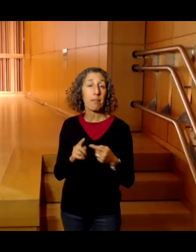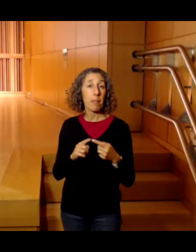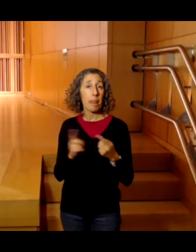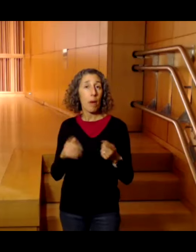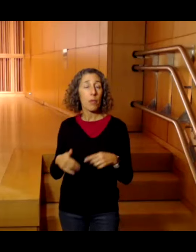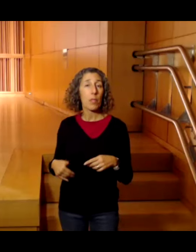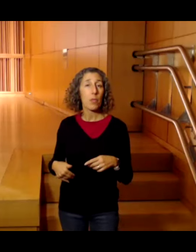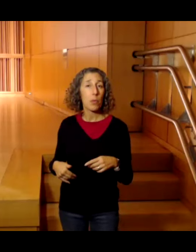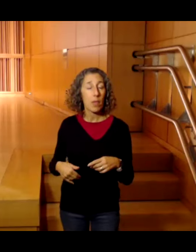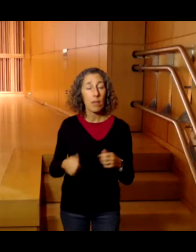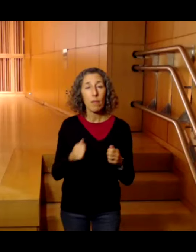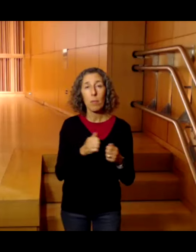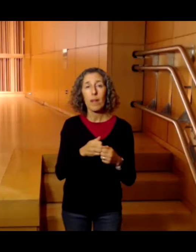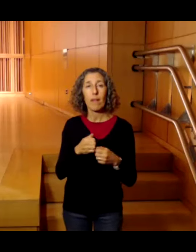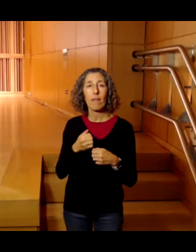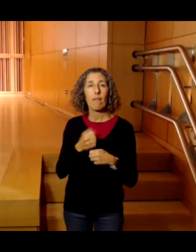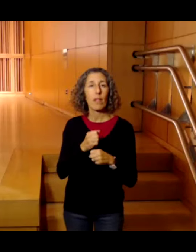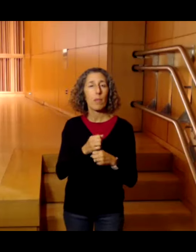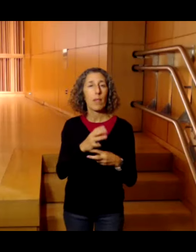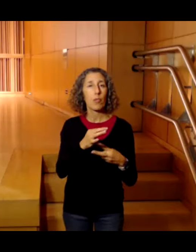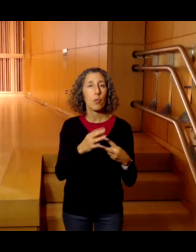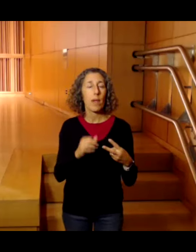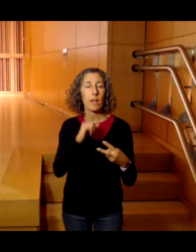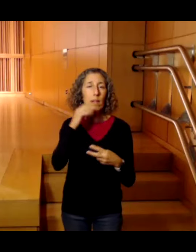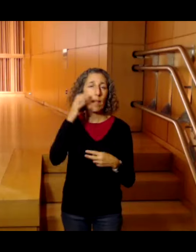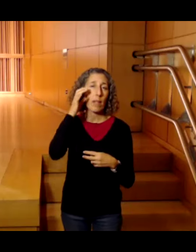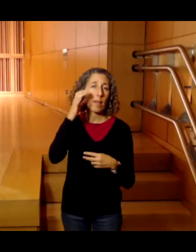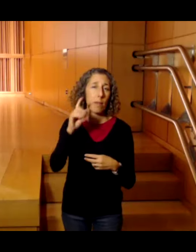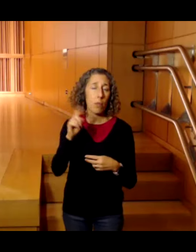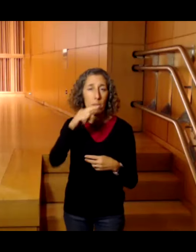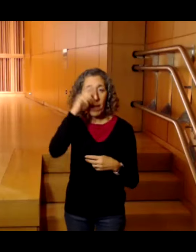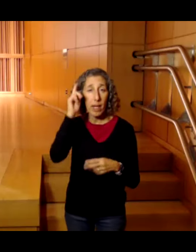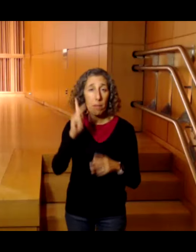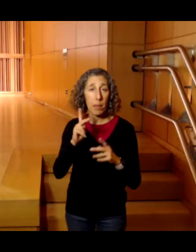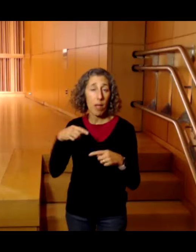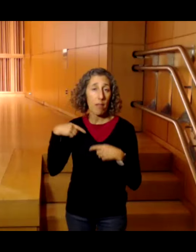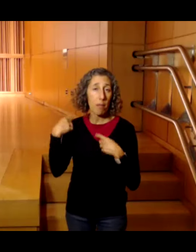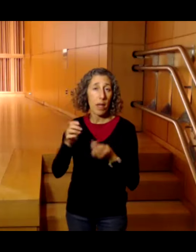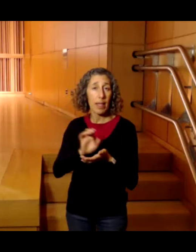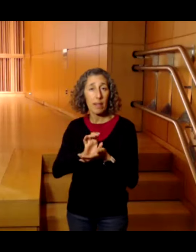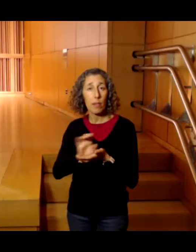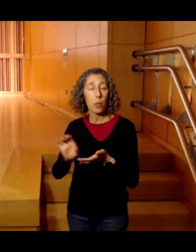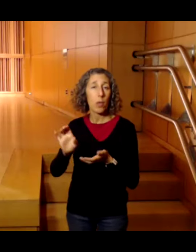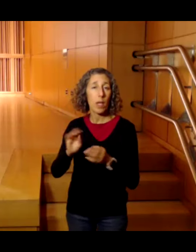Figuring choice, not as a concept from which black people have been historically excluded, an obvious point, but instead, in fact.